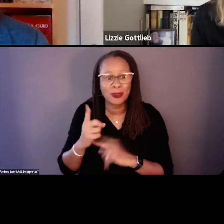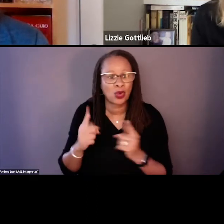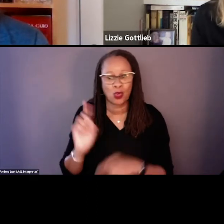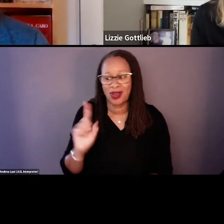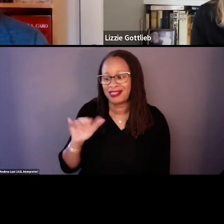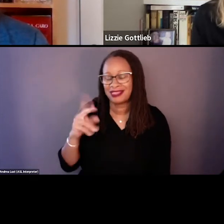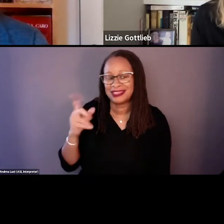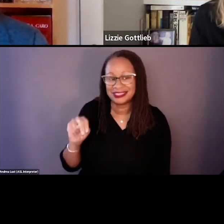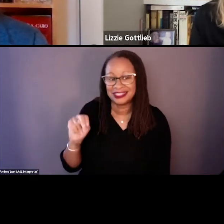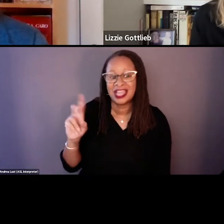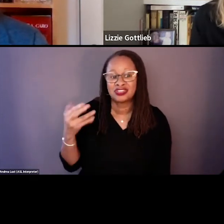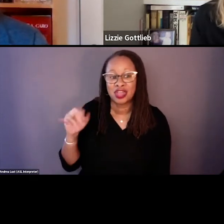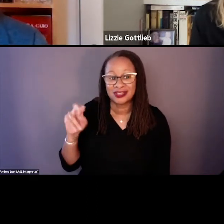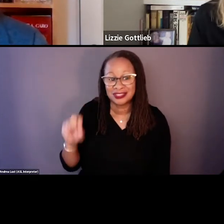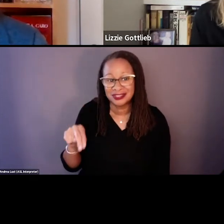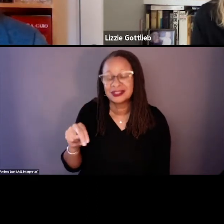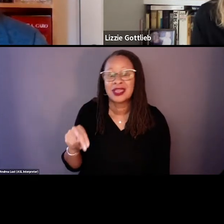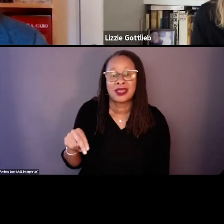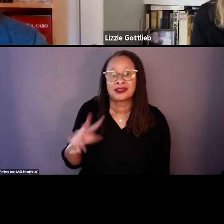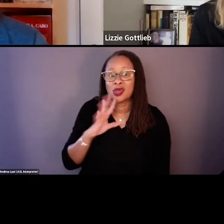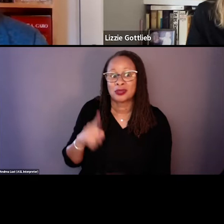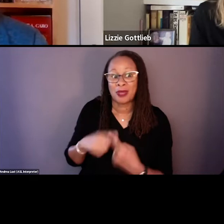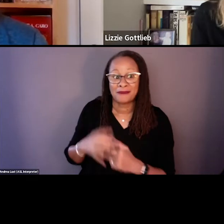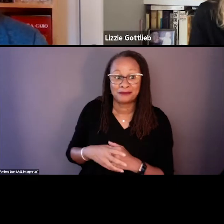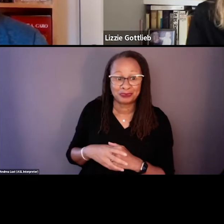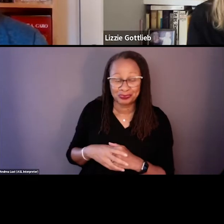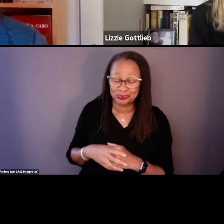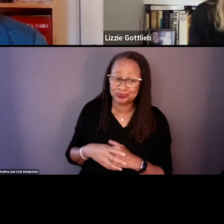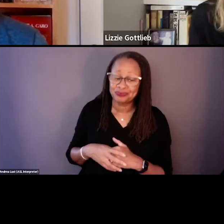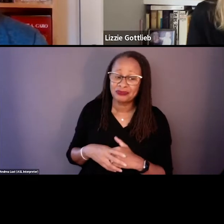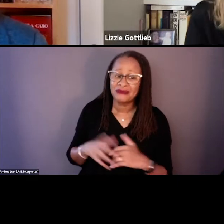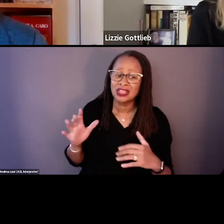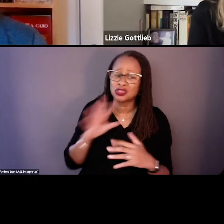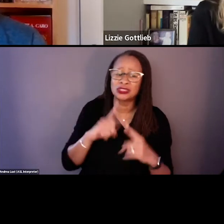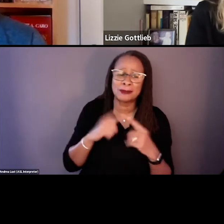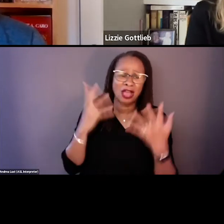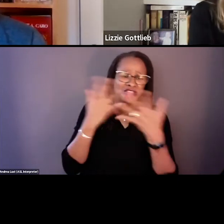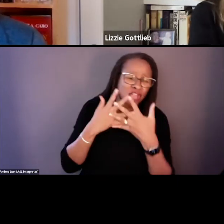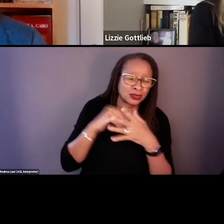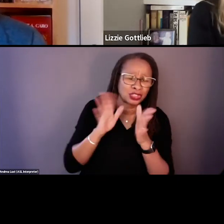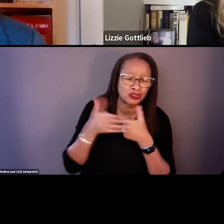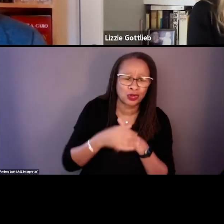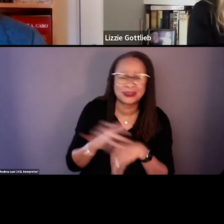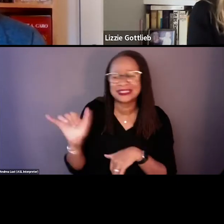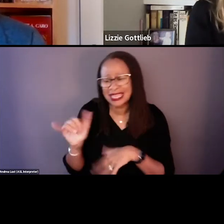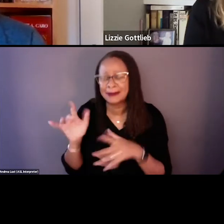where Lyndon Johnson grew up and Bob Caro talks about the shadows in the room being the same as the shadows when Johnson was a child.